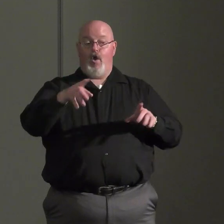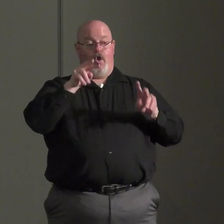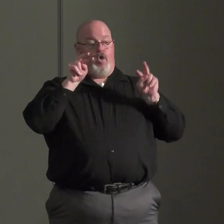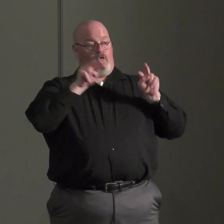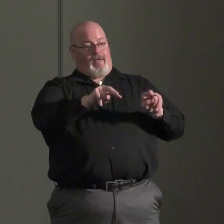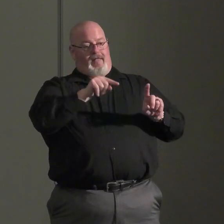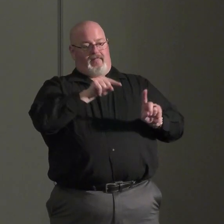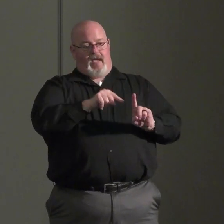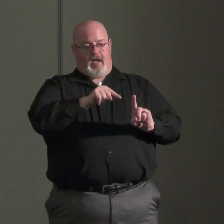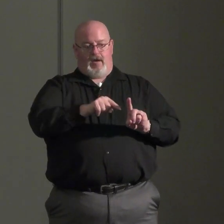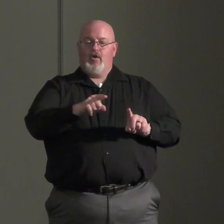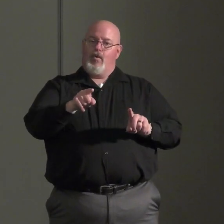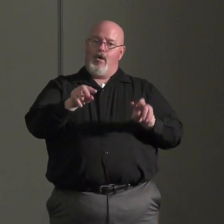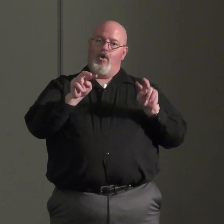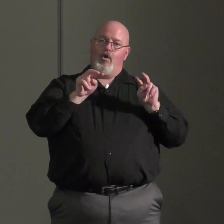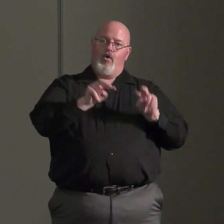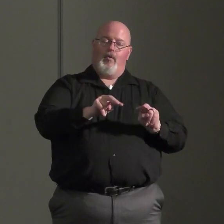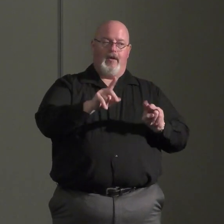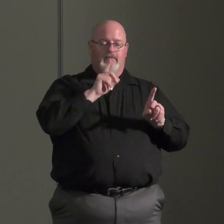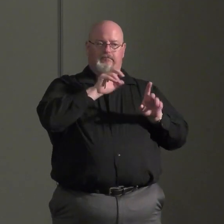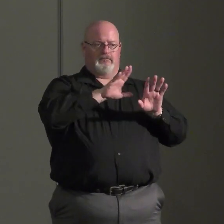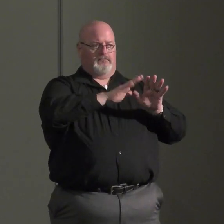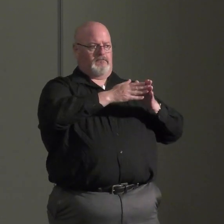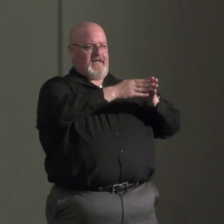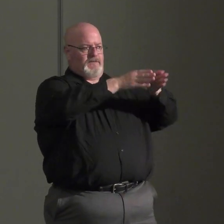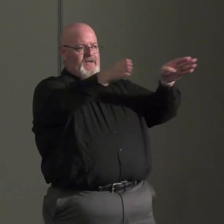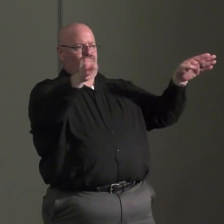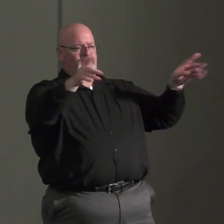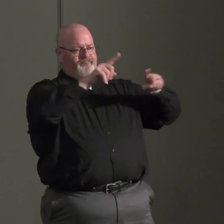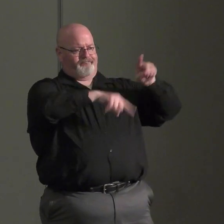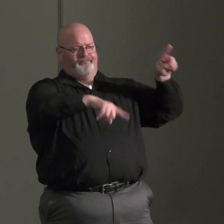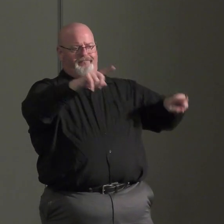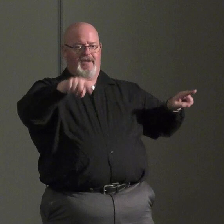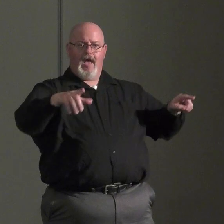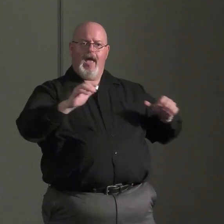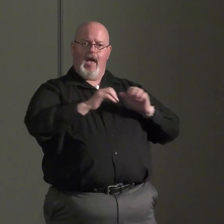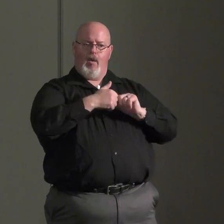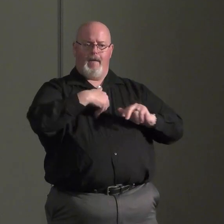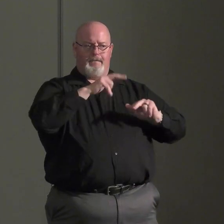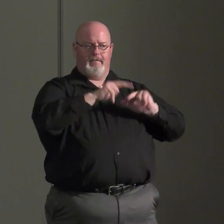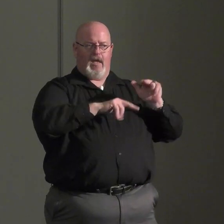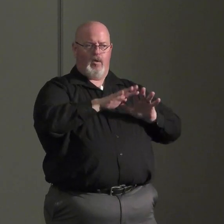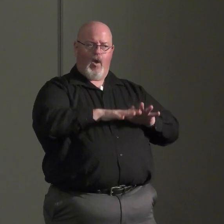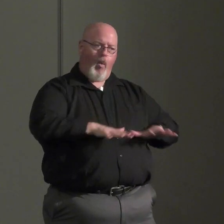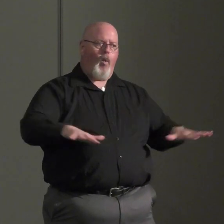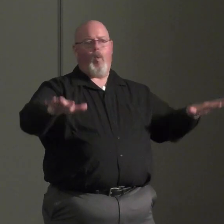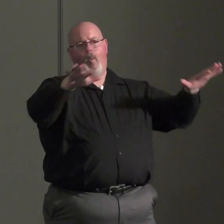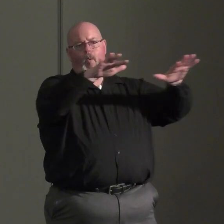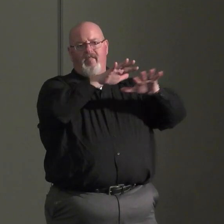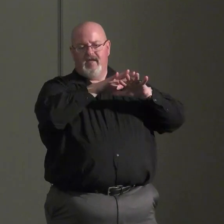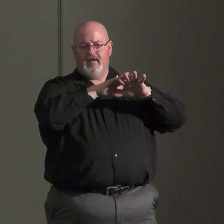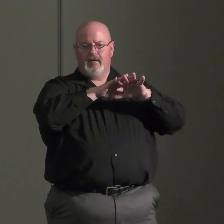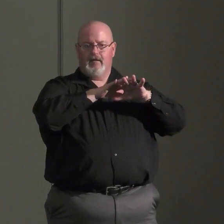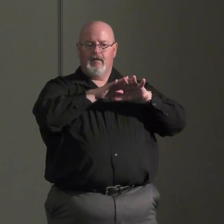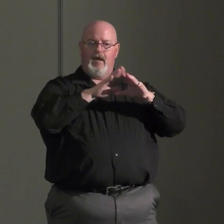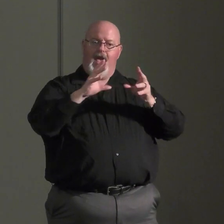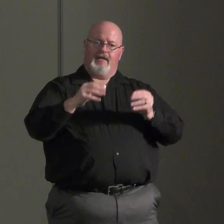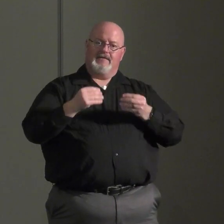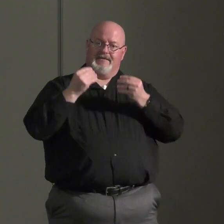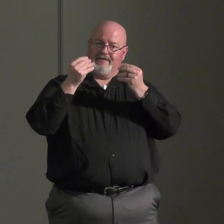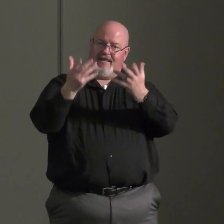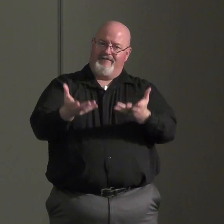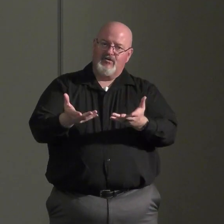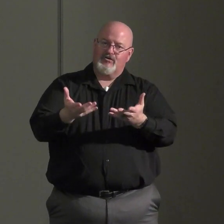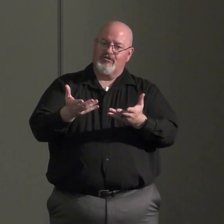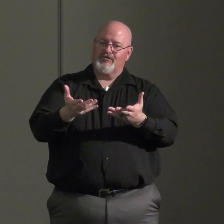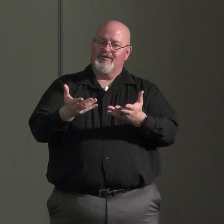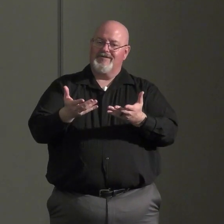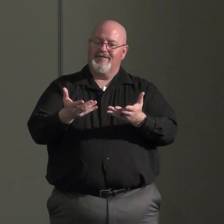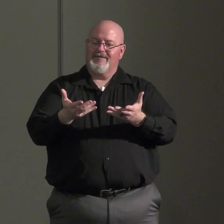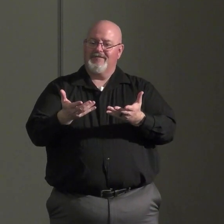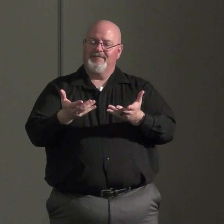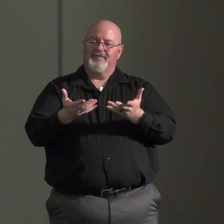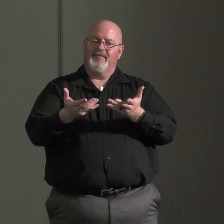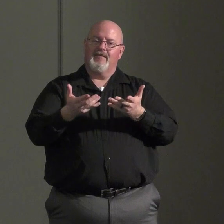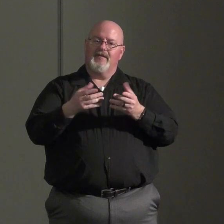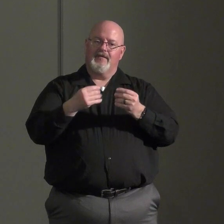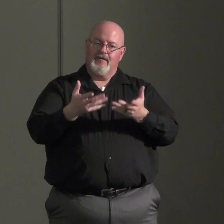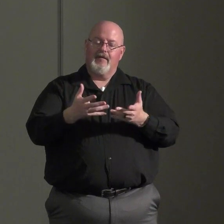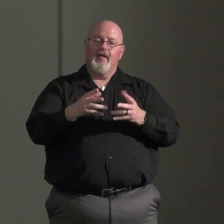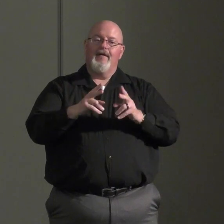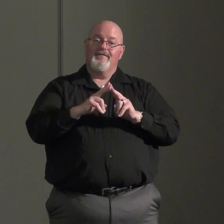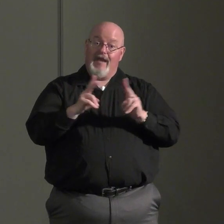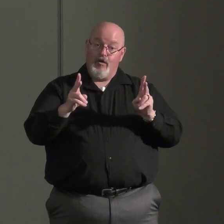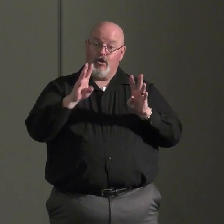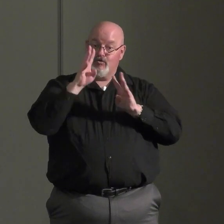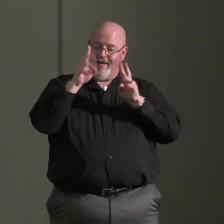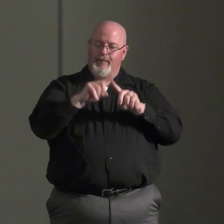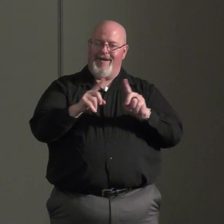the wide spectrum I build the whole thing. And deliver a very creative but inclusive